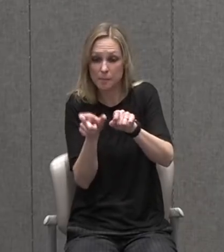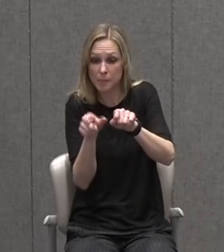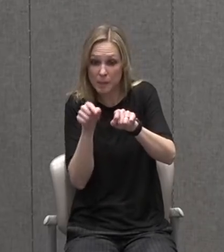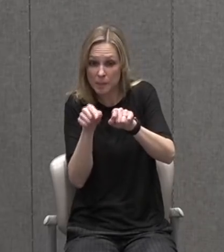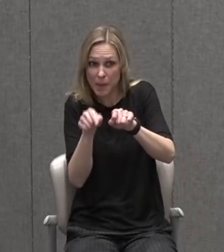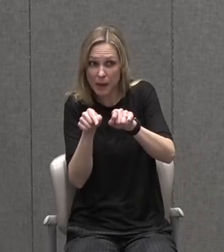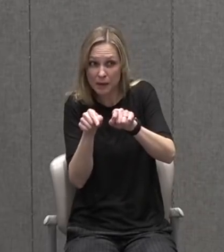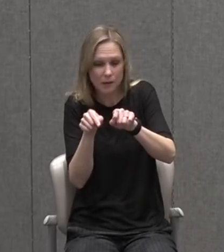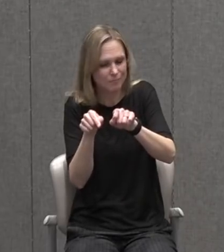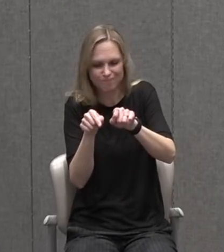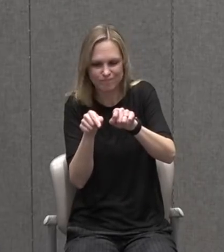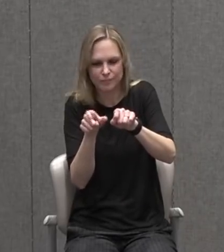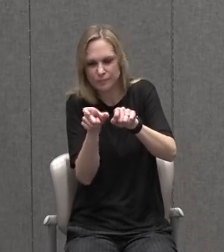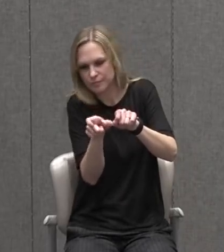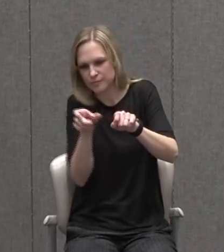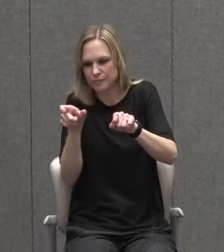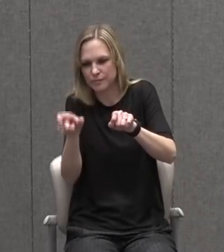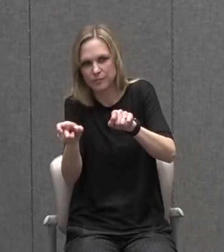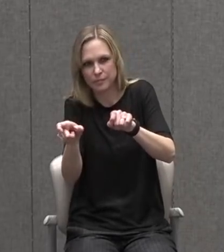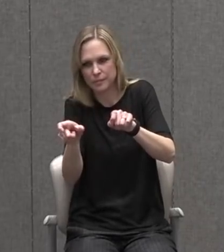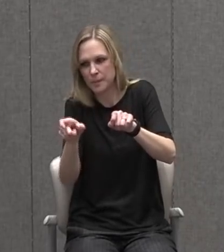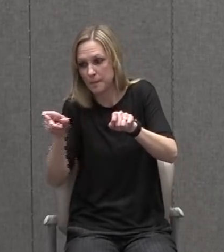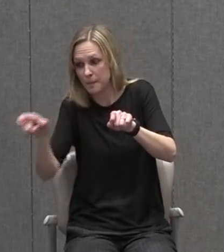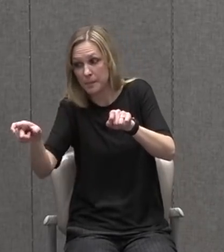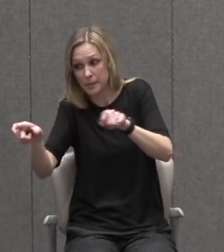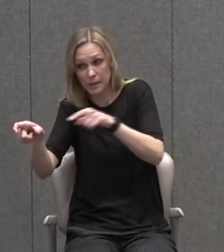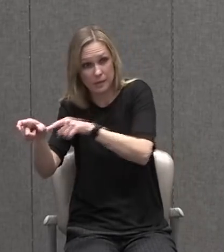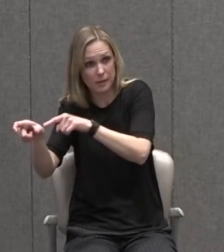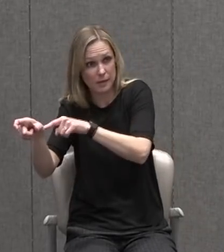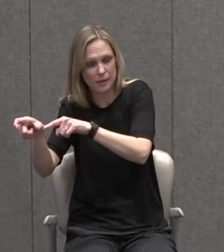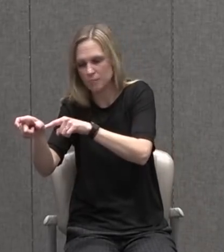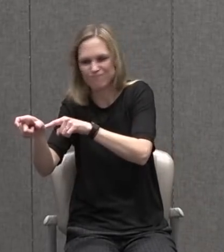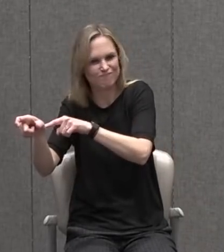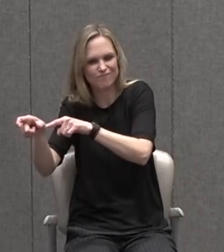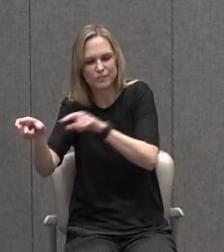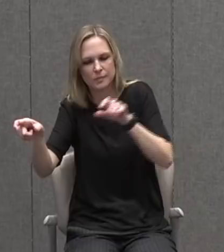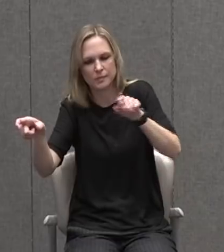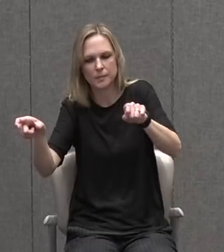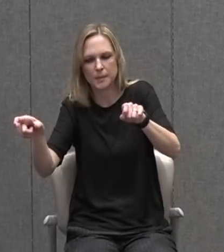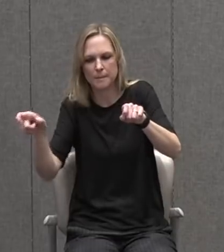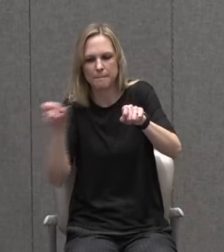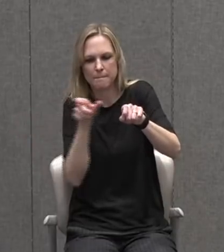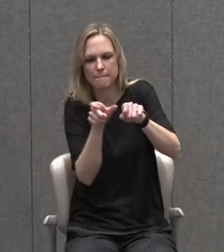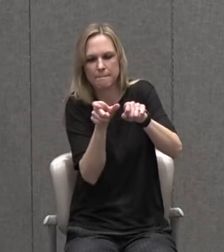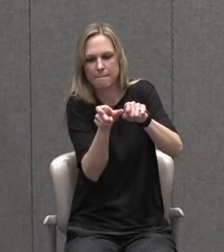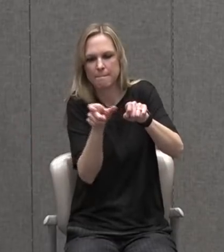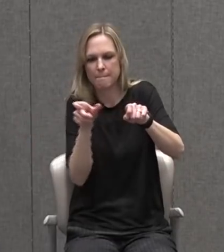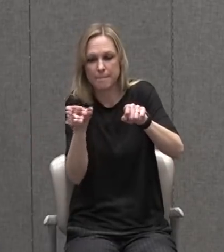No, how about those thousandths? No. Our hundreds are gonna need to change,